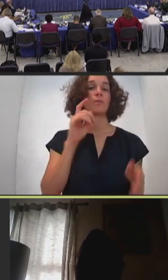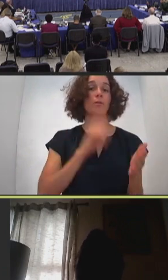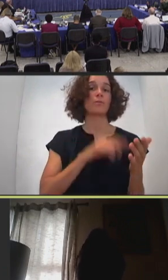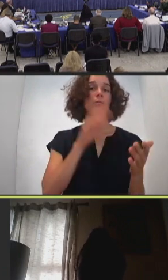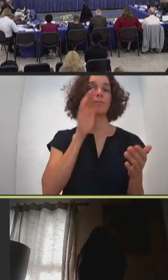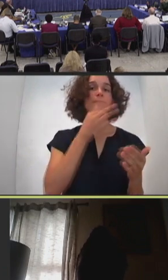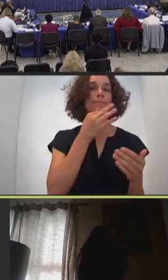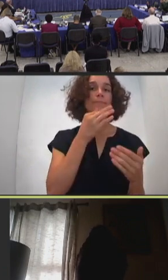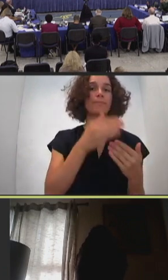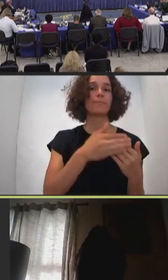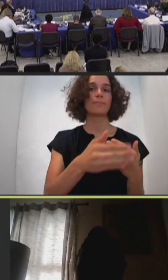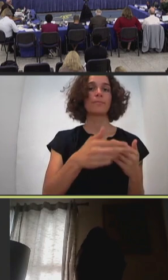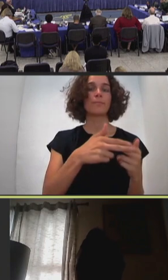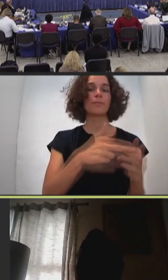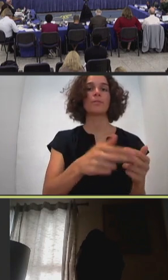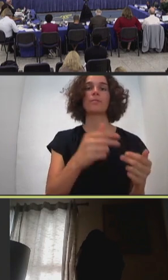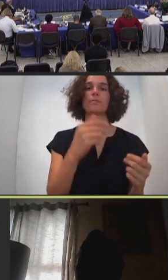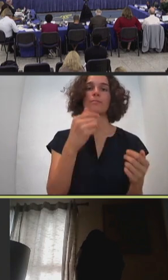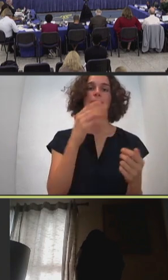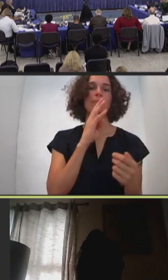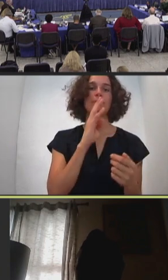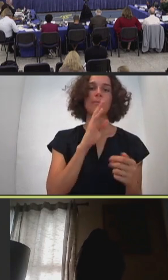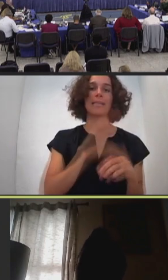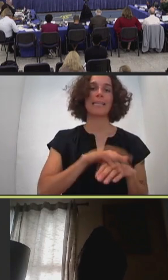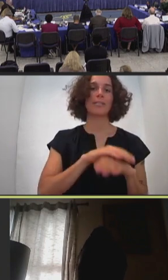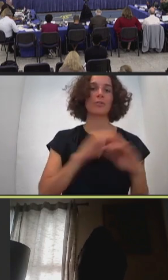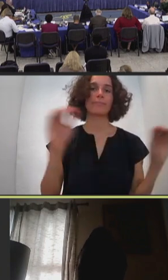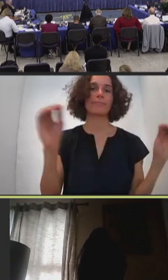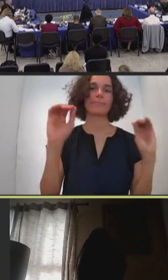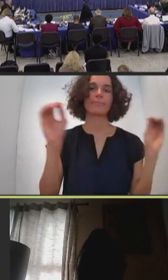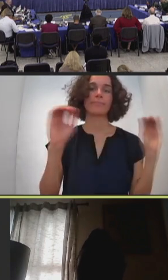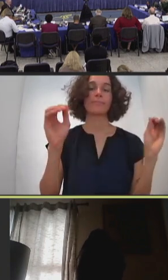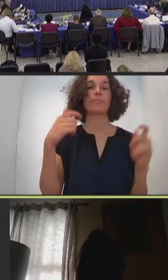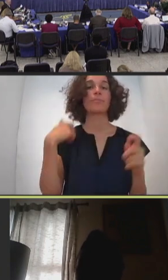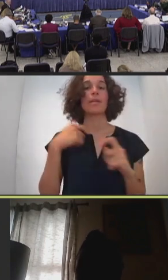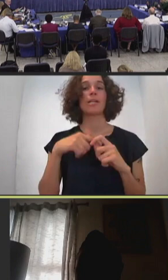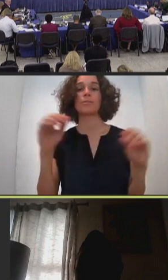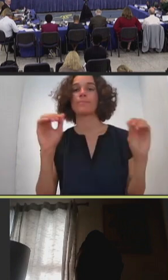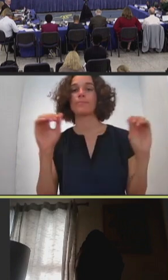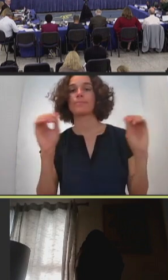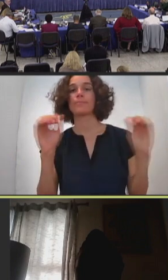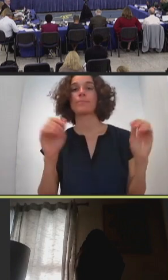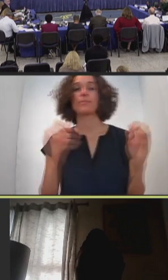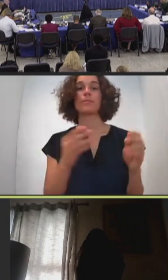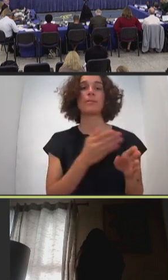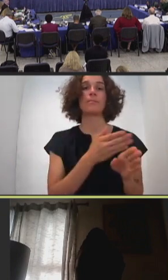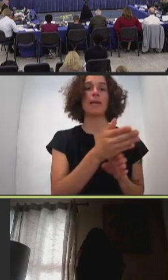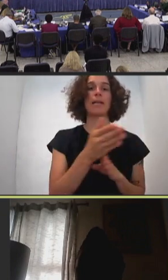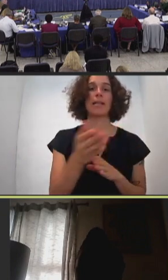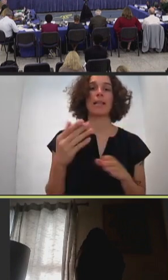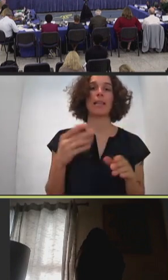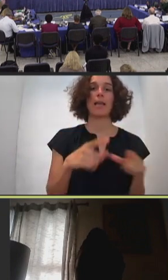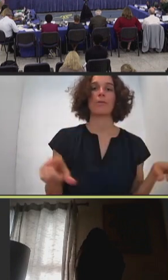do not speak English, and do not speak Spanish, which are the main languages that spoken at the